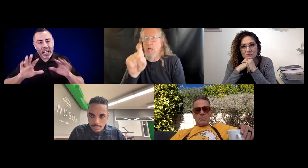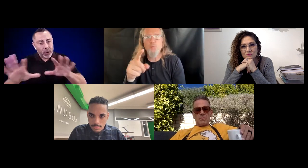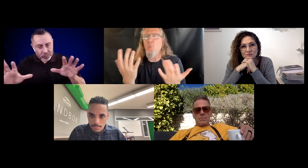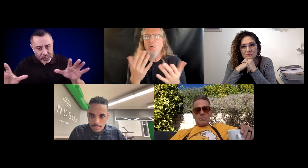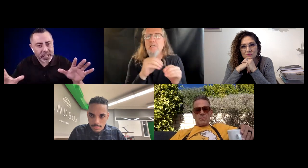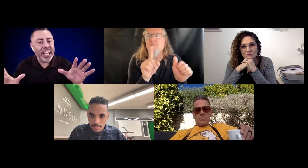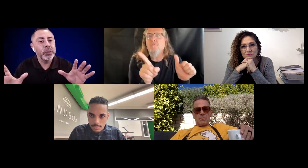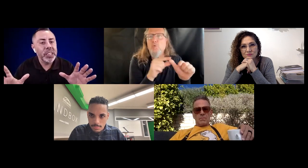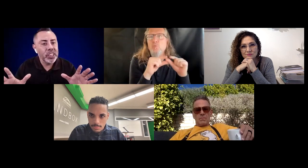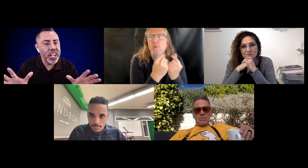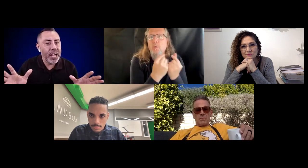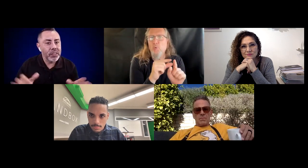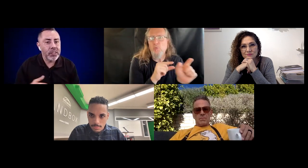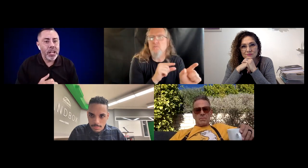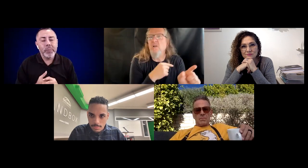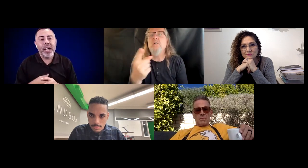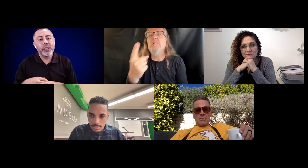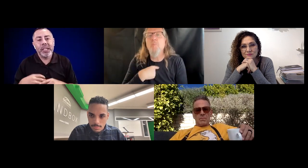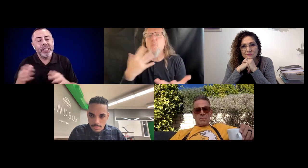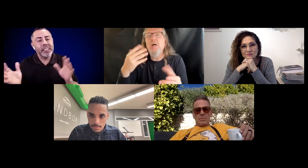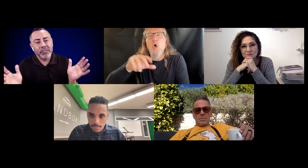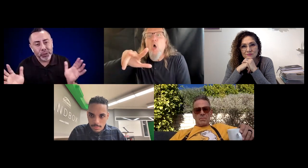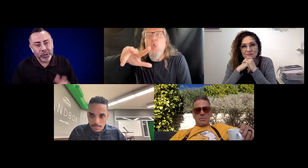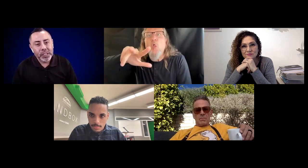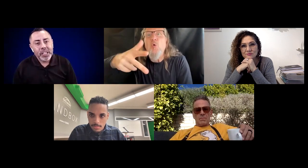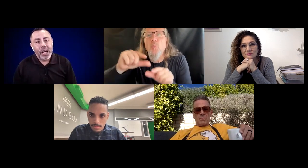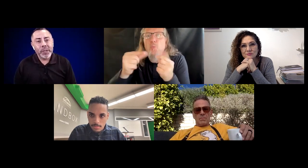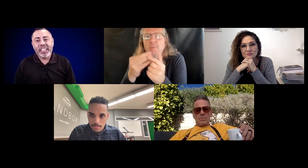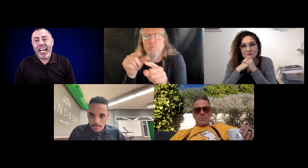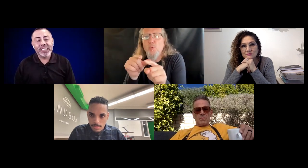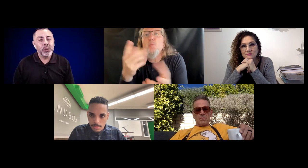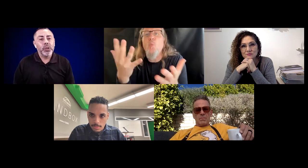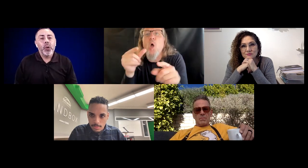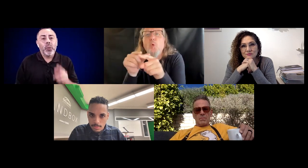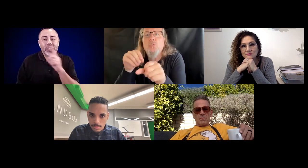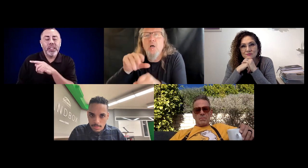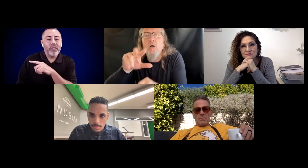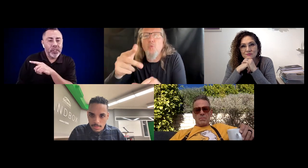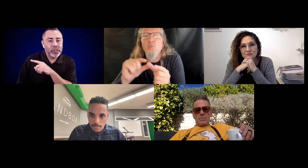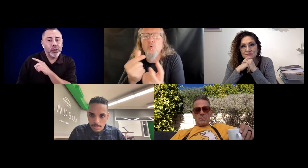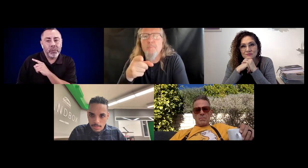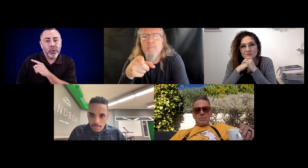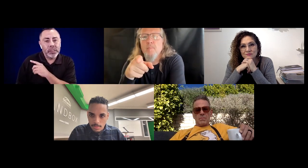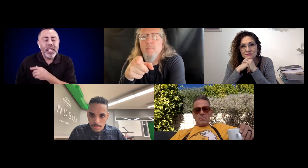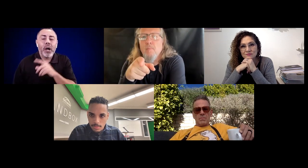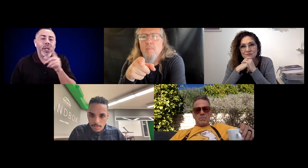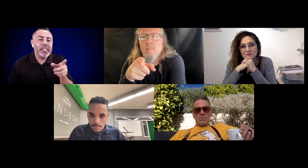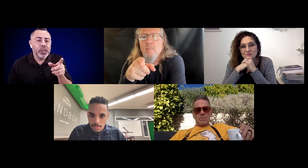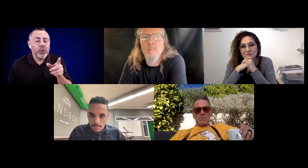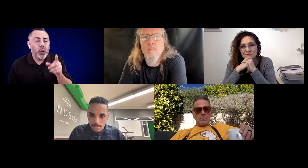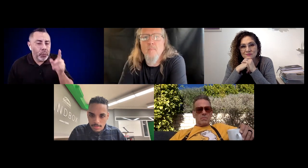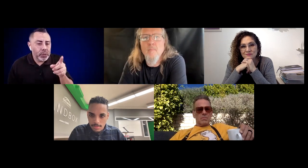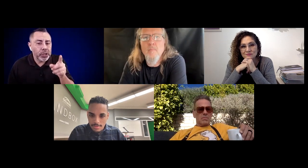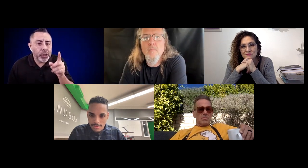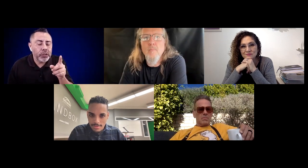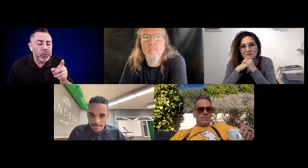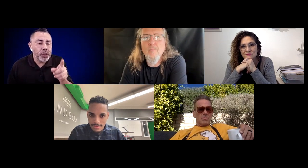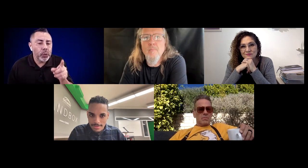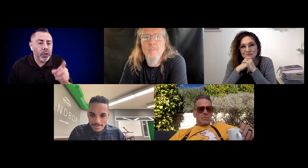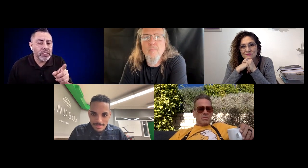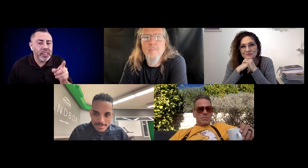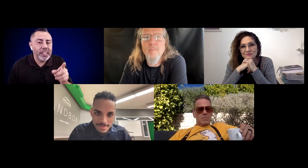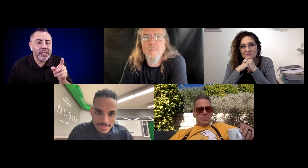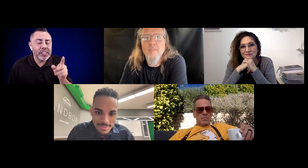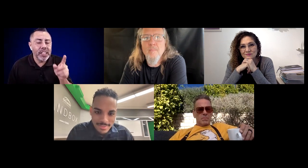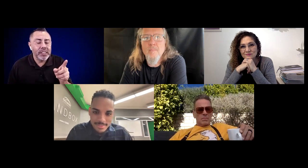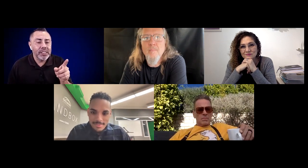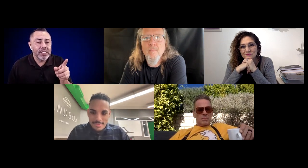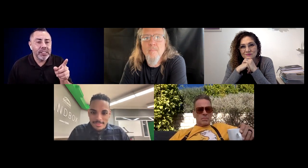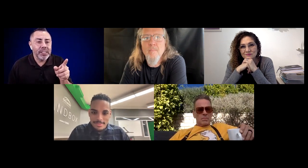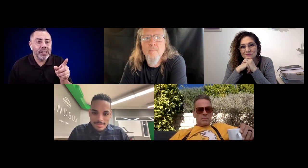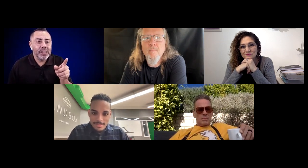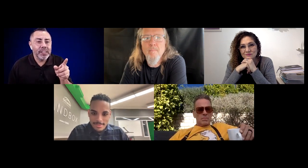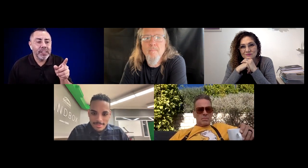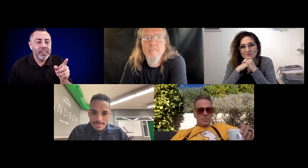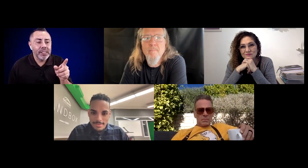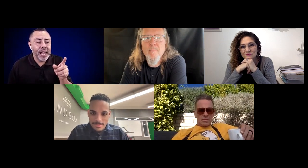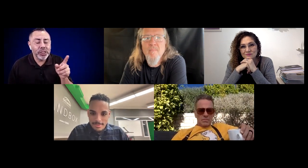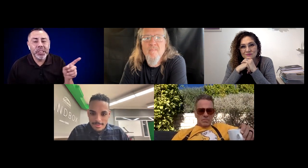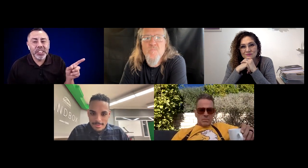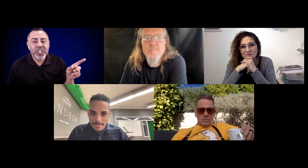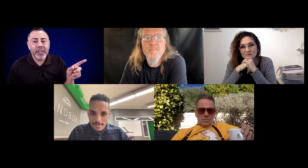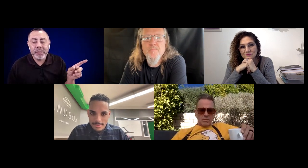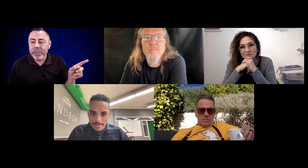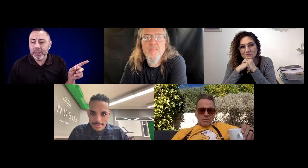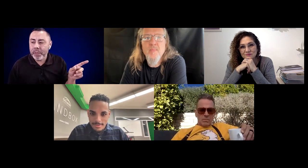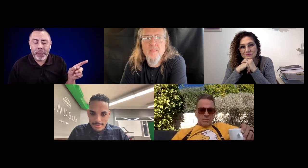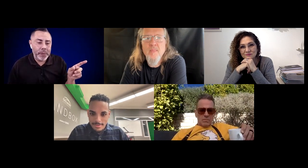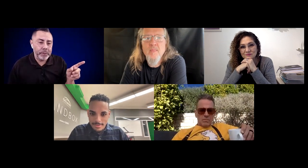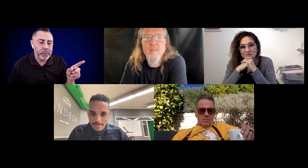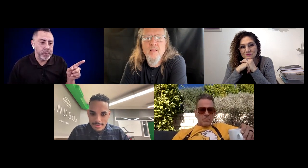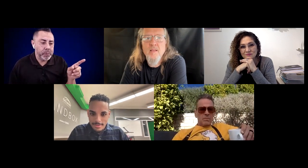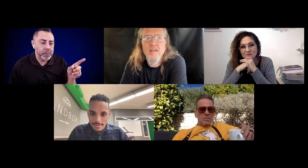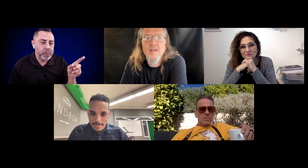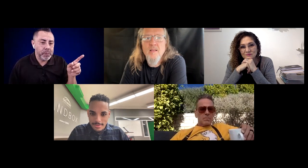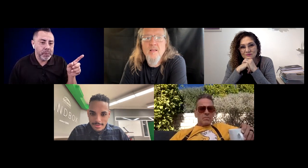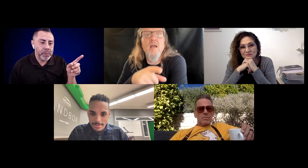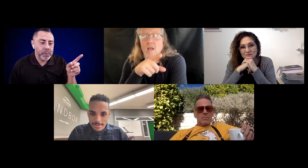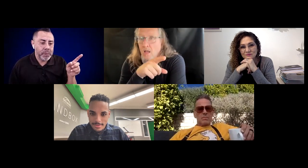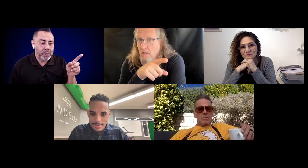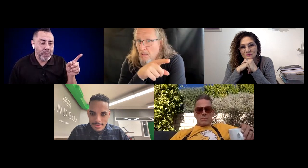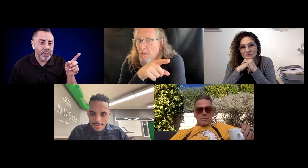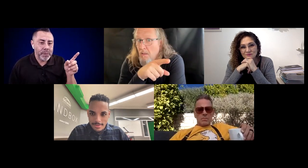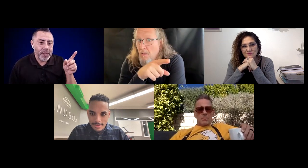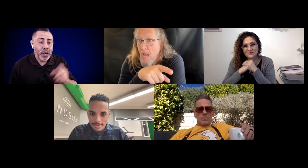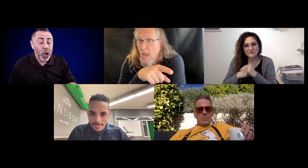Now answer me in the chat. I'm not gonna make it easy for you. I'm not gonna ask you what's in the first group of words. I wanna ask you what was the third grouping of words that I just said. Answer me in the chat